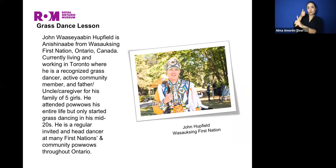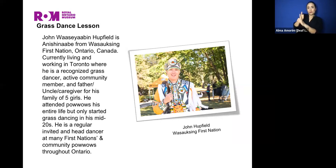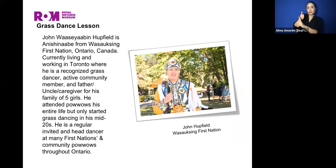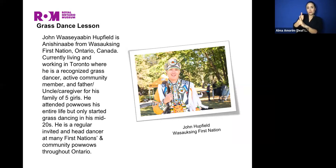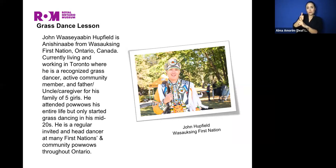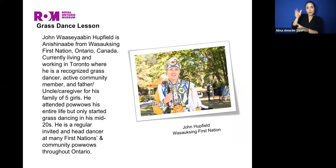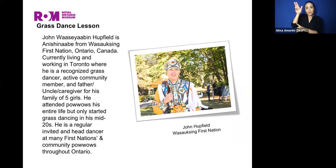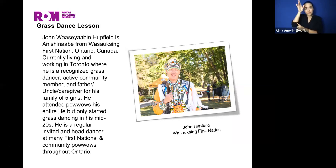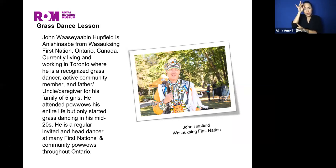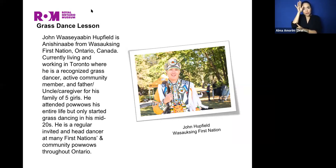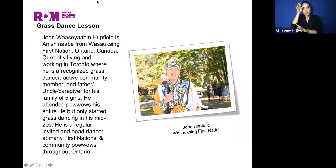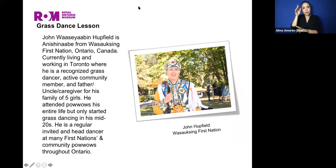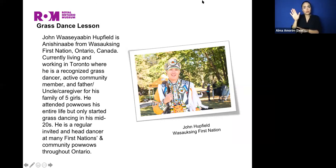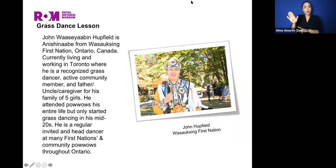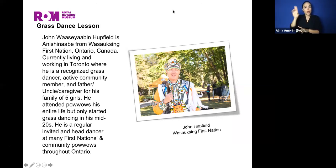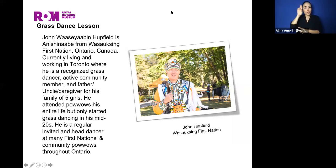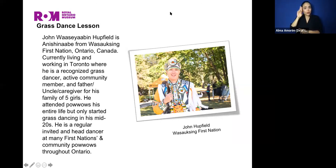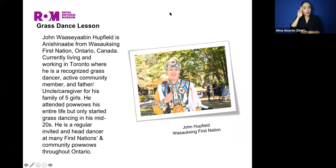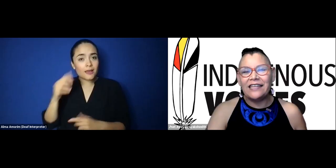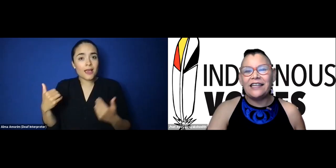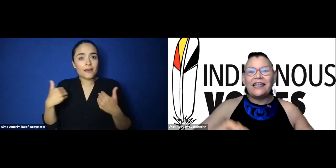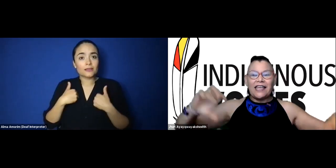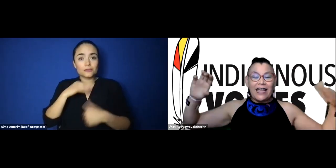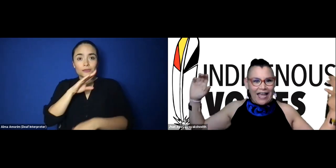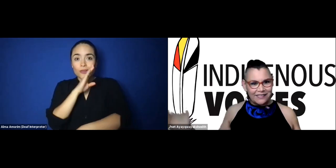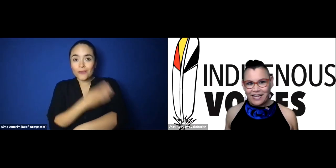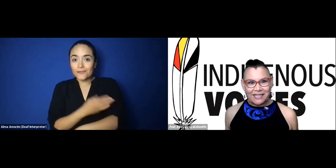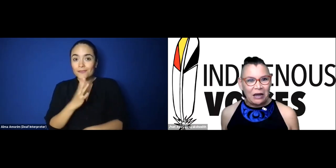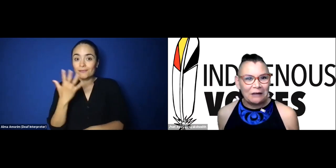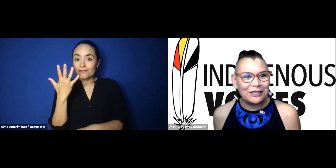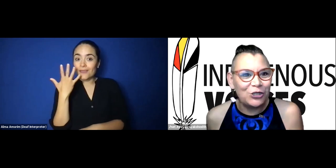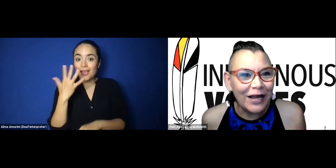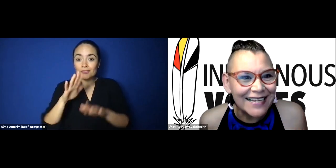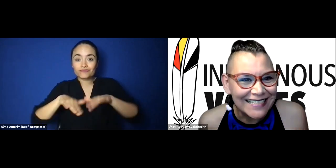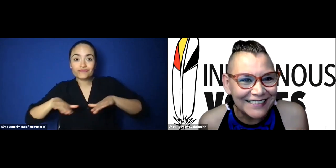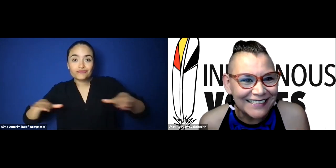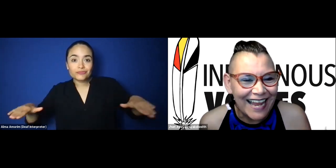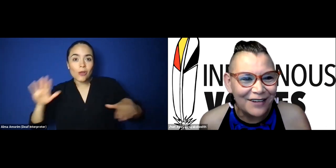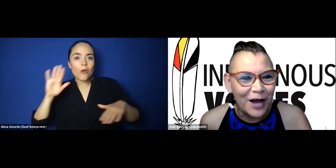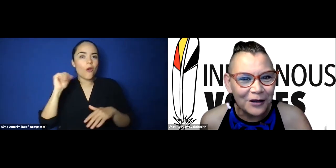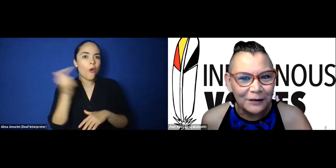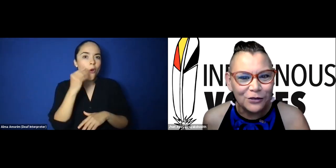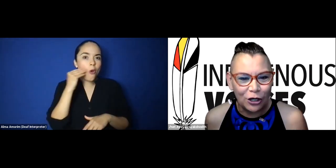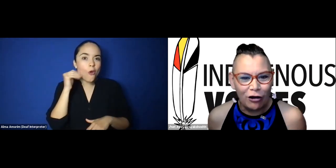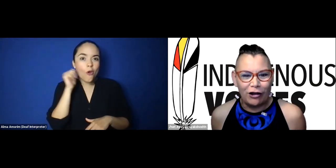daughters. He lives in a household of women, and he has taken time to join us here today. Welcome, John!